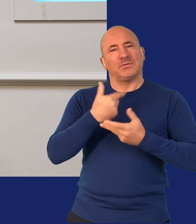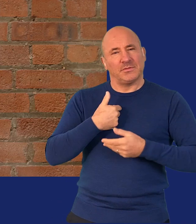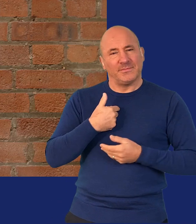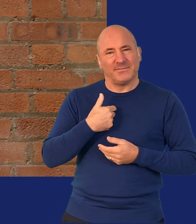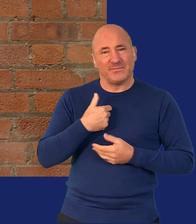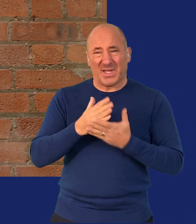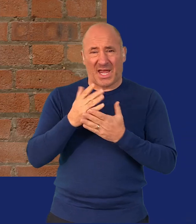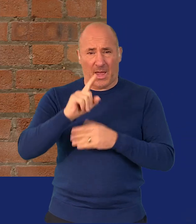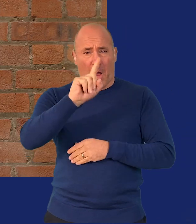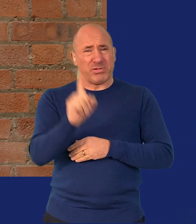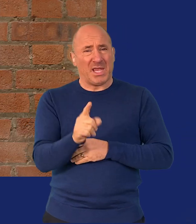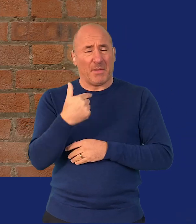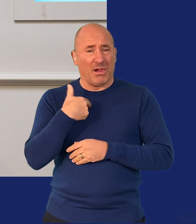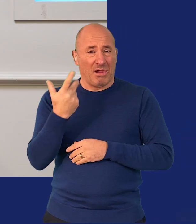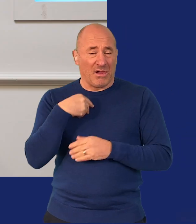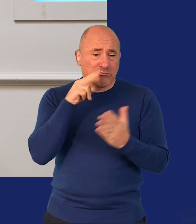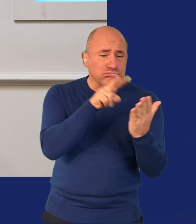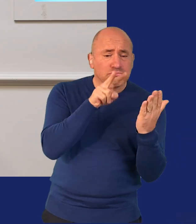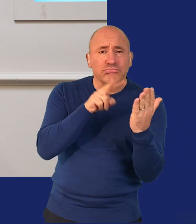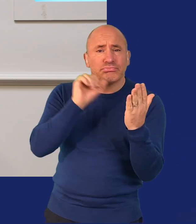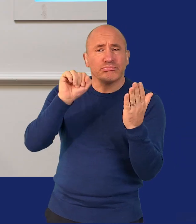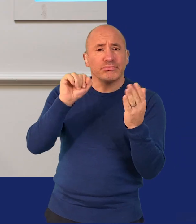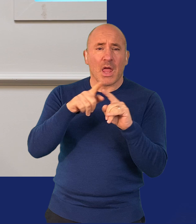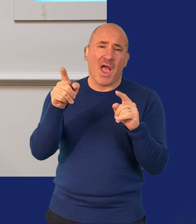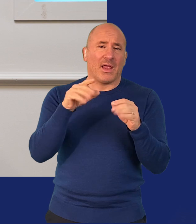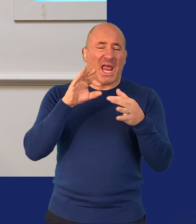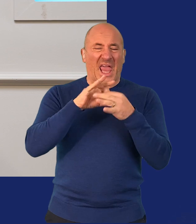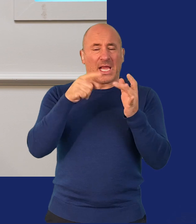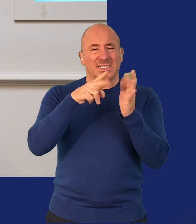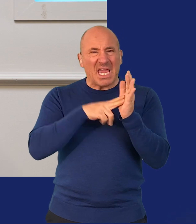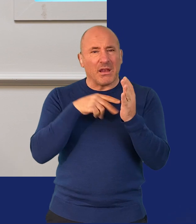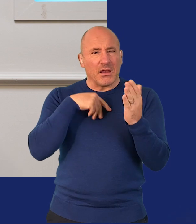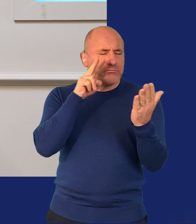So, um, following people on say LinkedIn, for example, you can learn a huge amount.